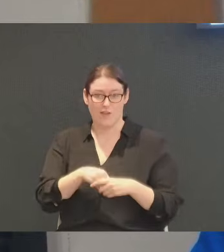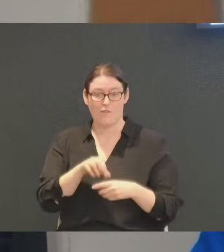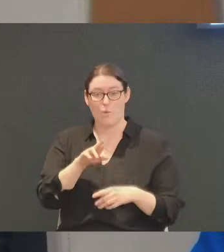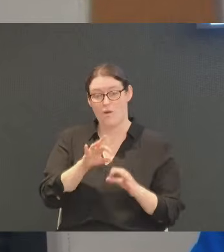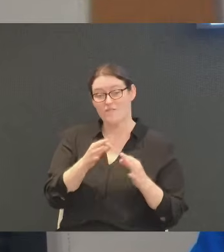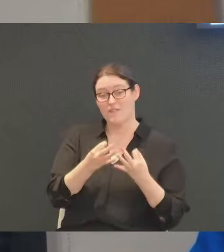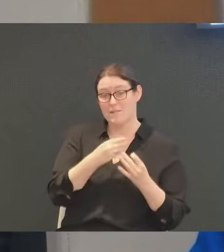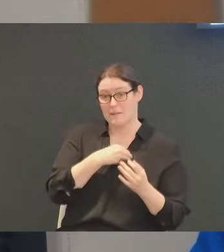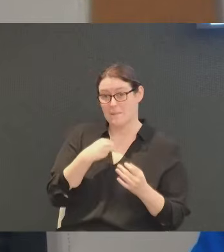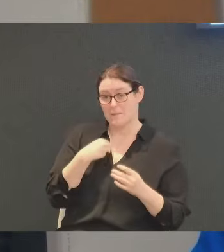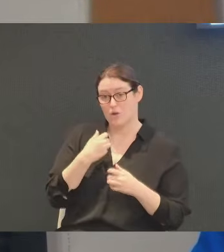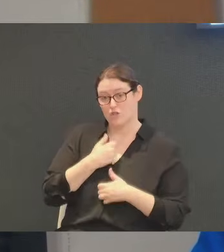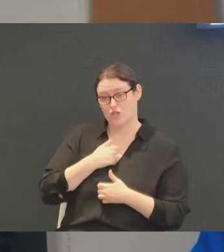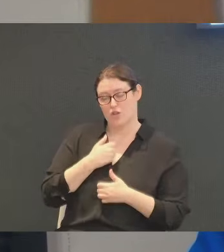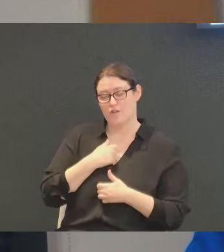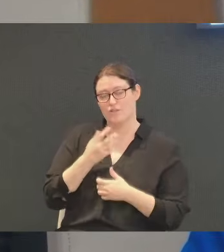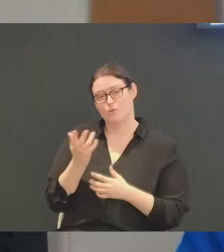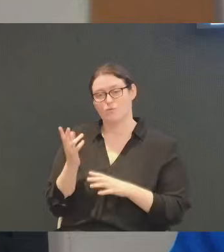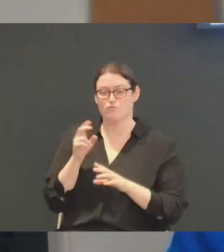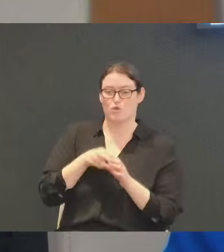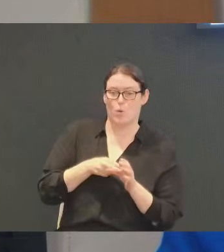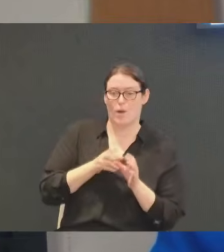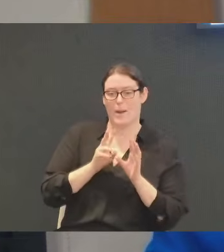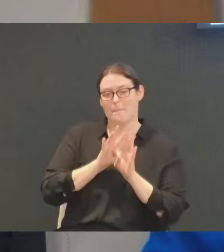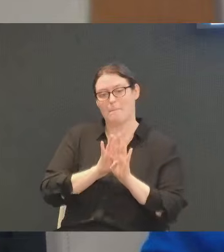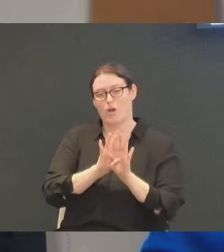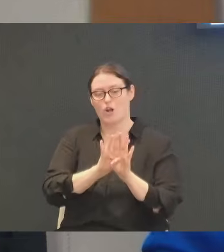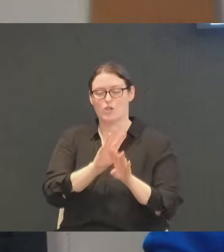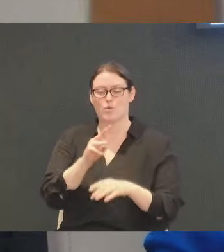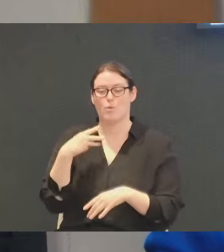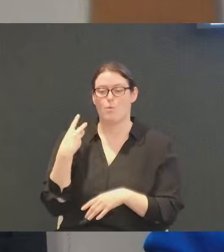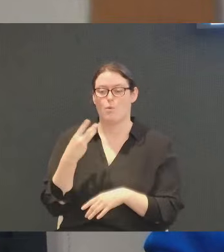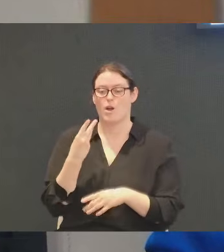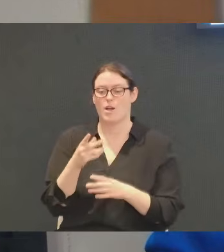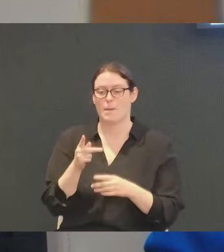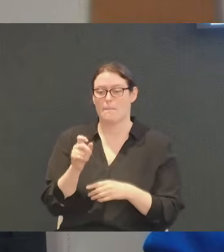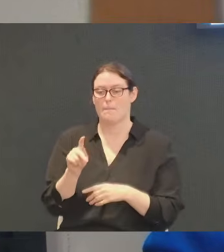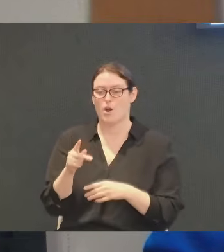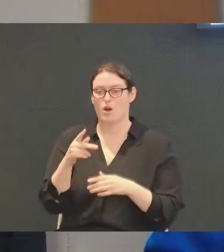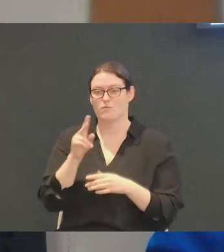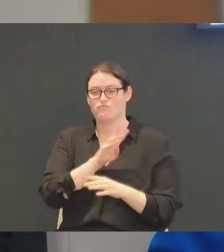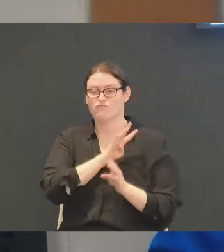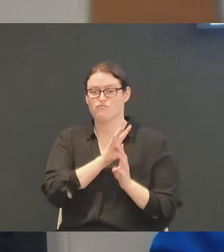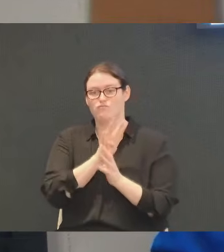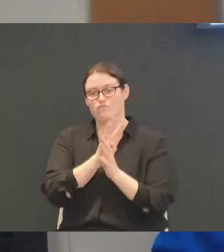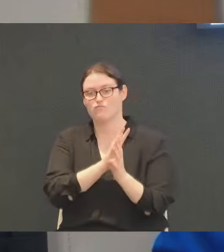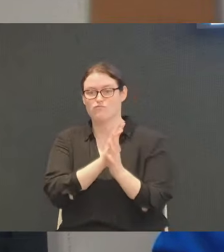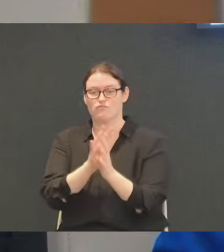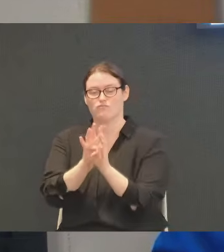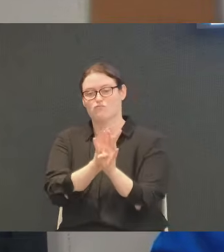us. will be marching from Washington Park into TQL. It's going to be amazing and so very happy